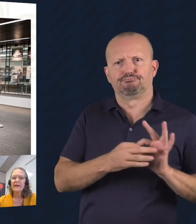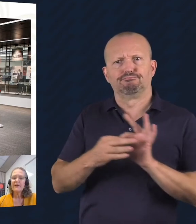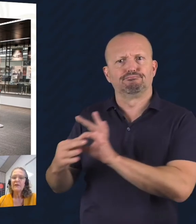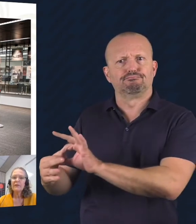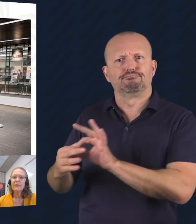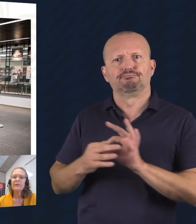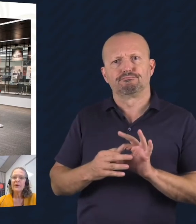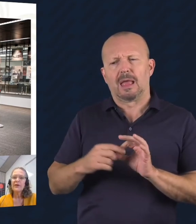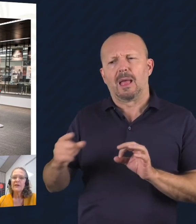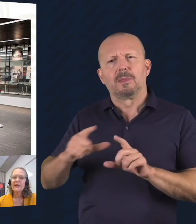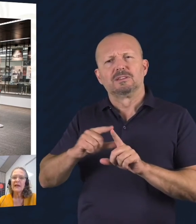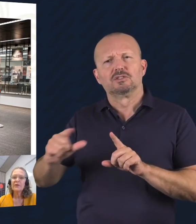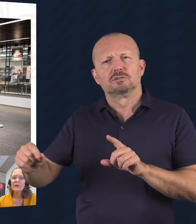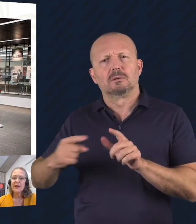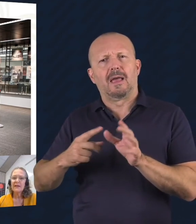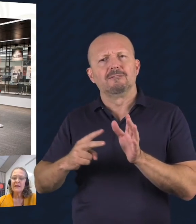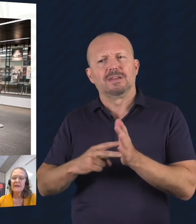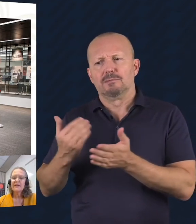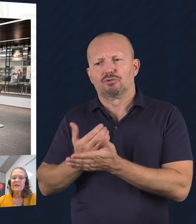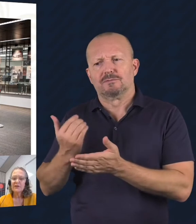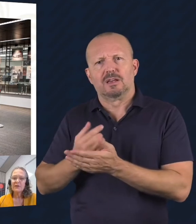in the form of projects like Utaina, the Digital AV preservation project.